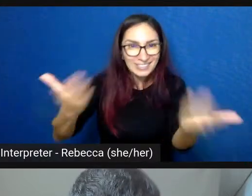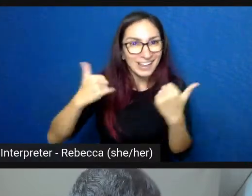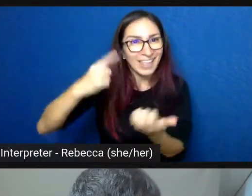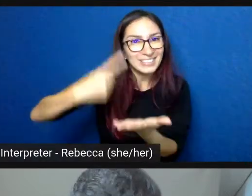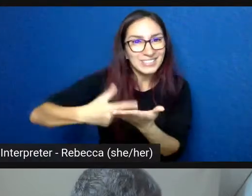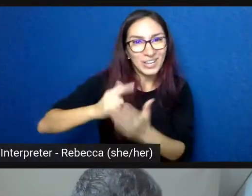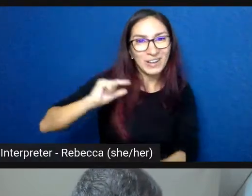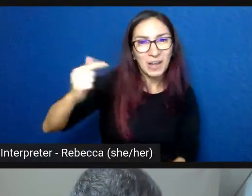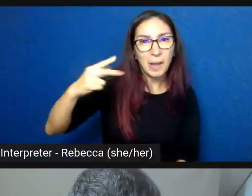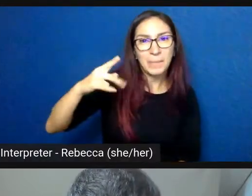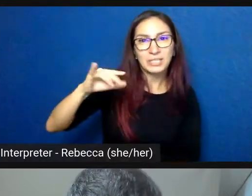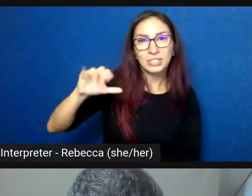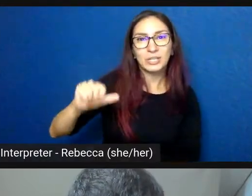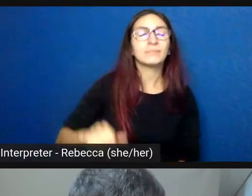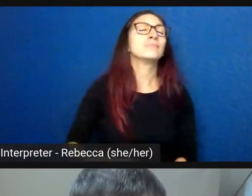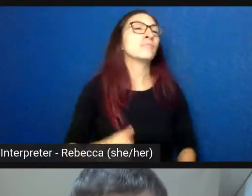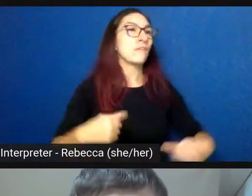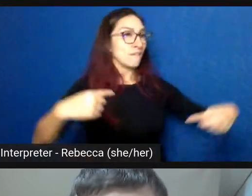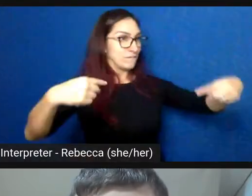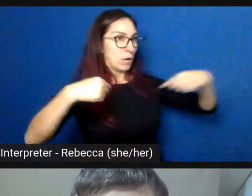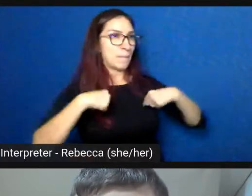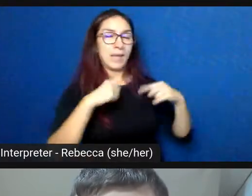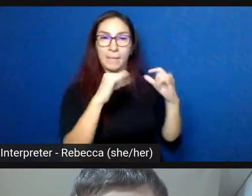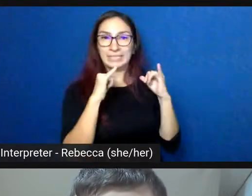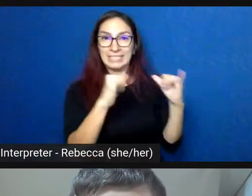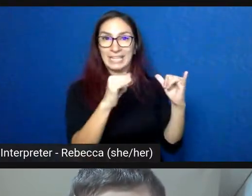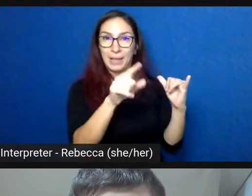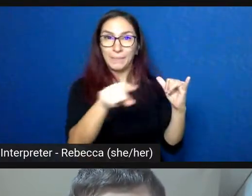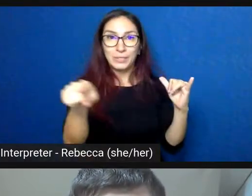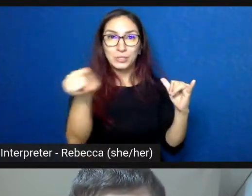What was that like for you Piccia we are on a panel.